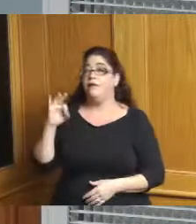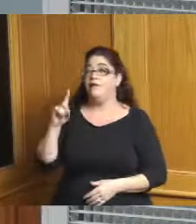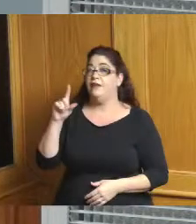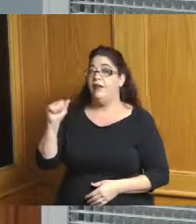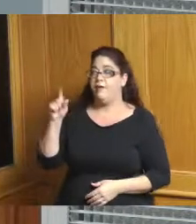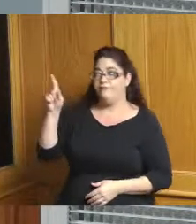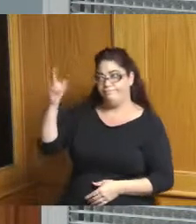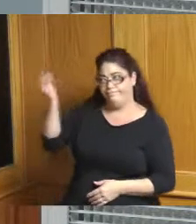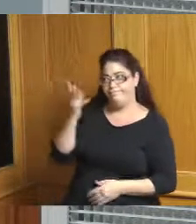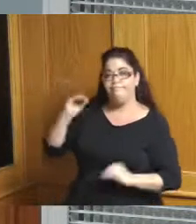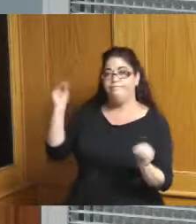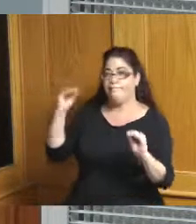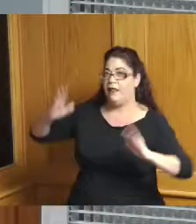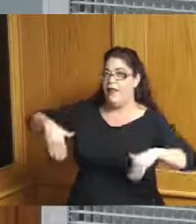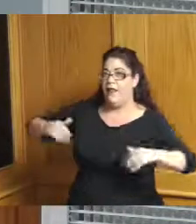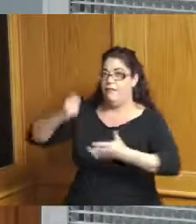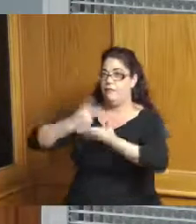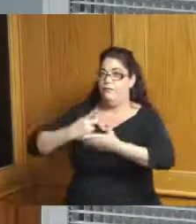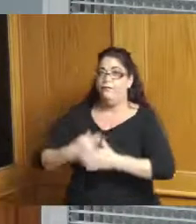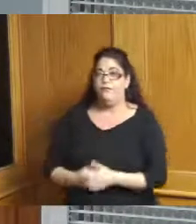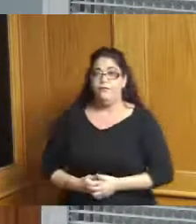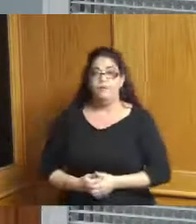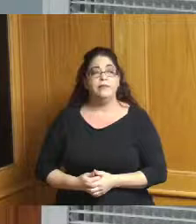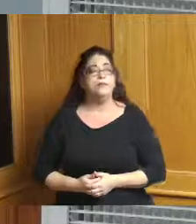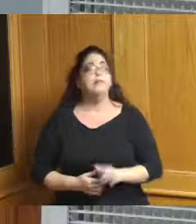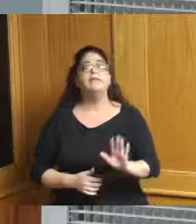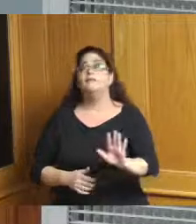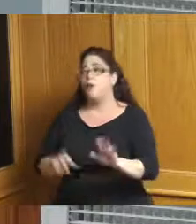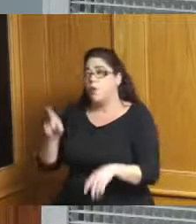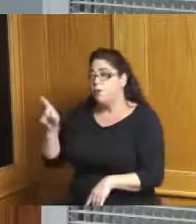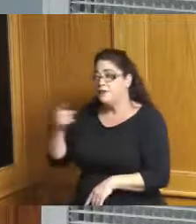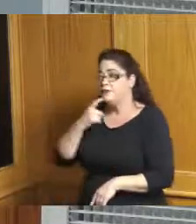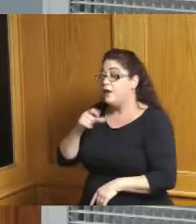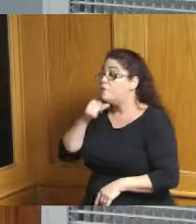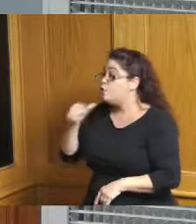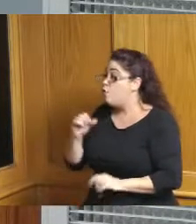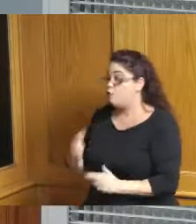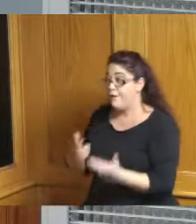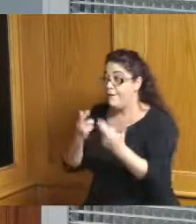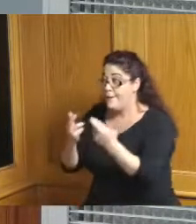okay and I would just want to reiterate also that you would not recommend that someone